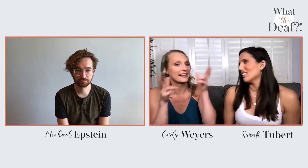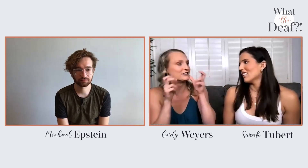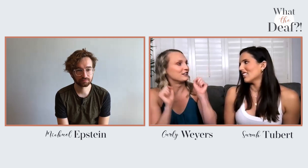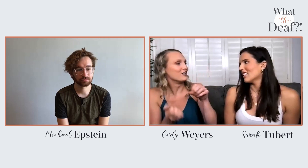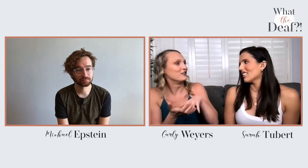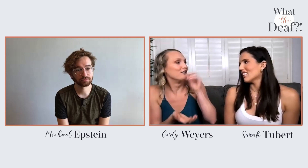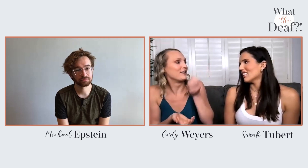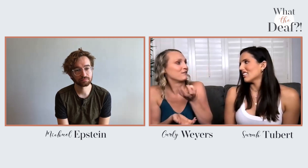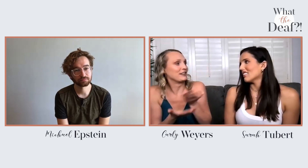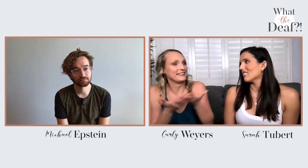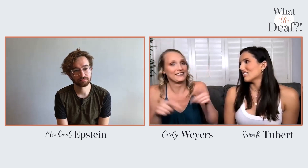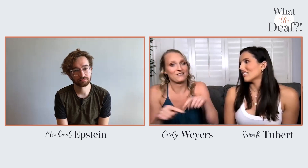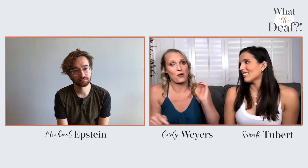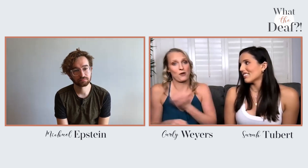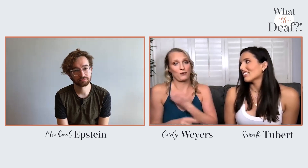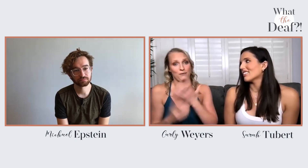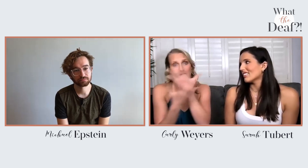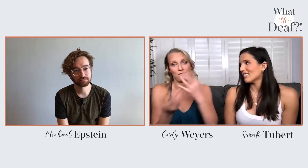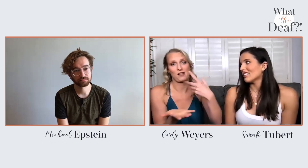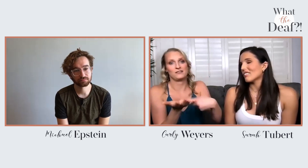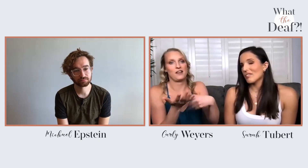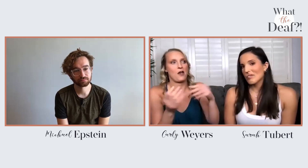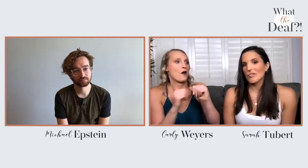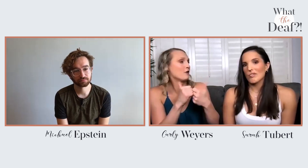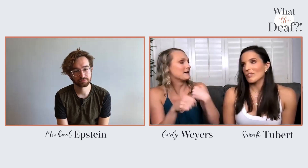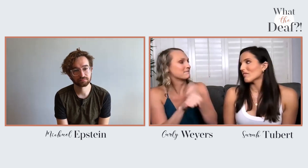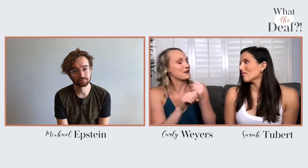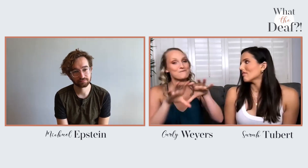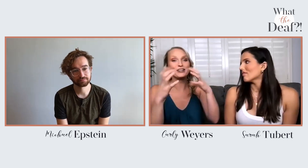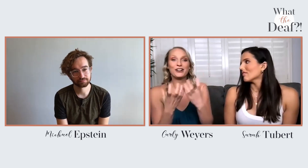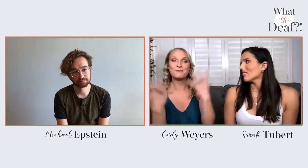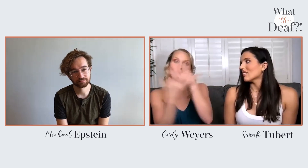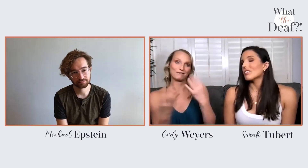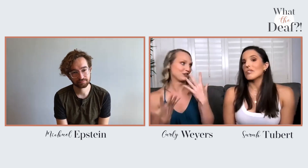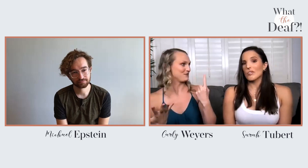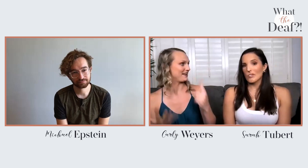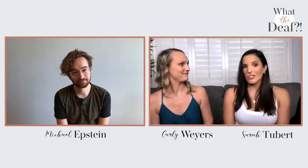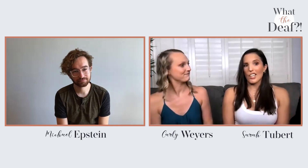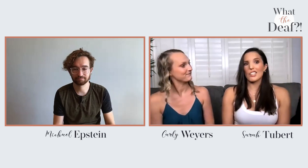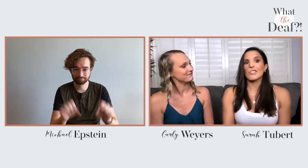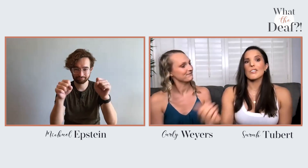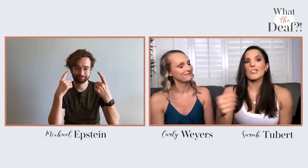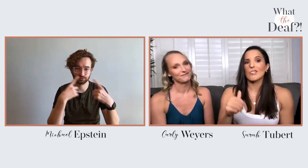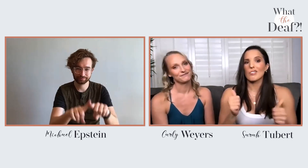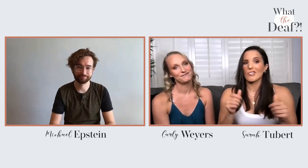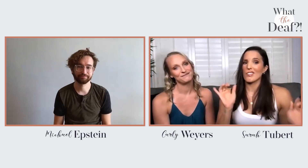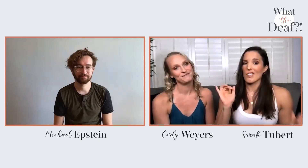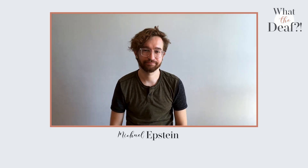Hopefully the listeners can learn a few things from our beautiful discussion today and how we can make this world a beautiful one. Absolutely, I agree.